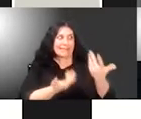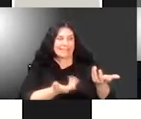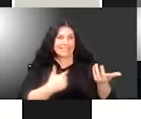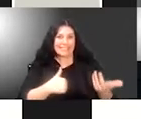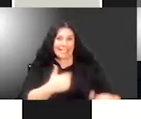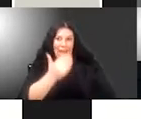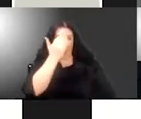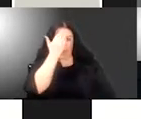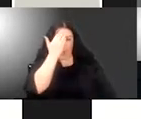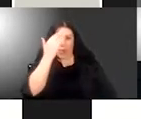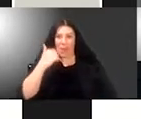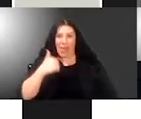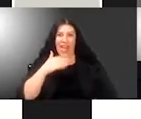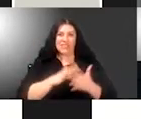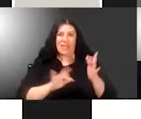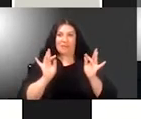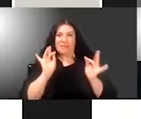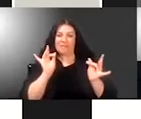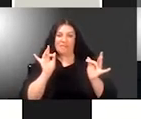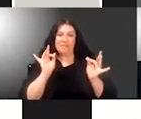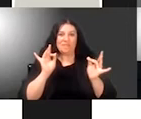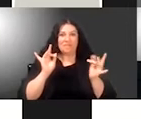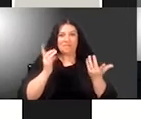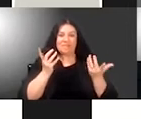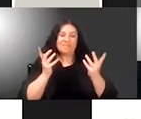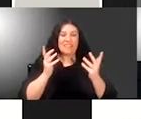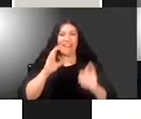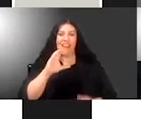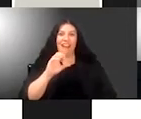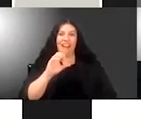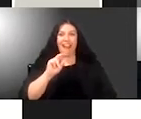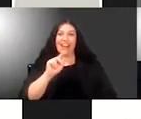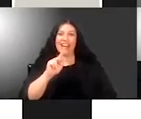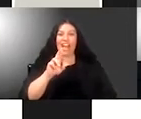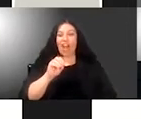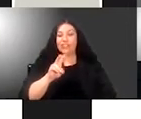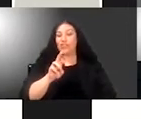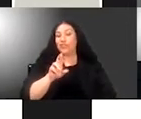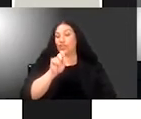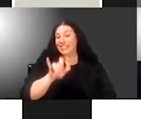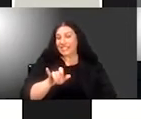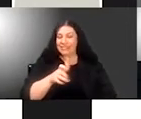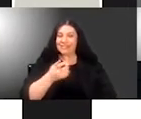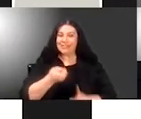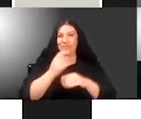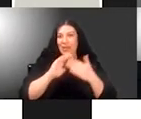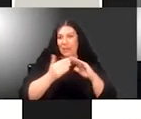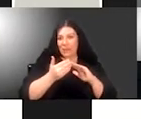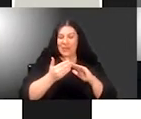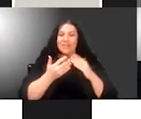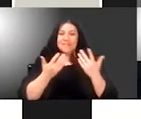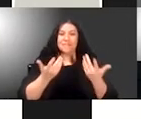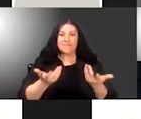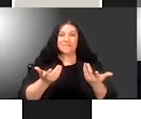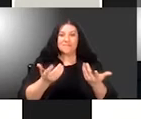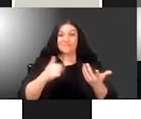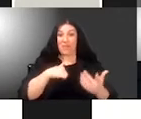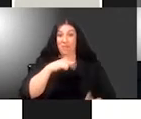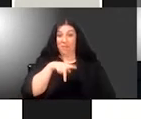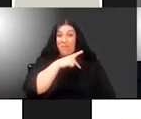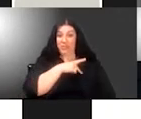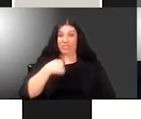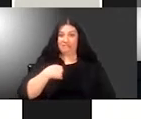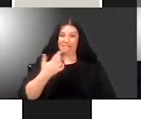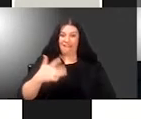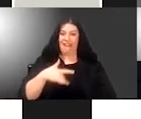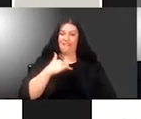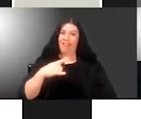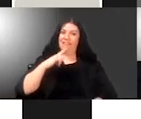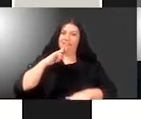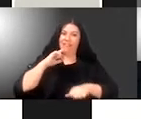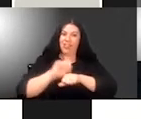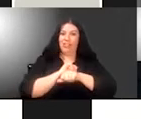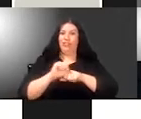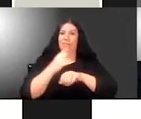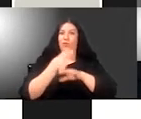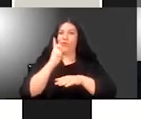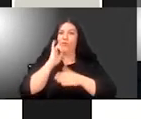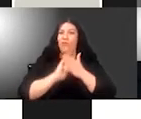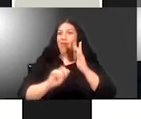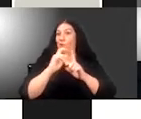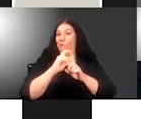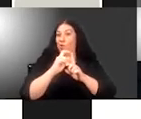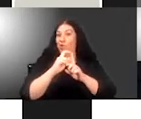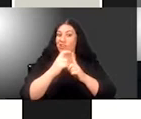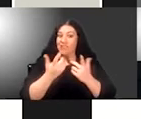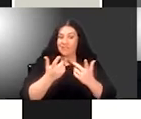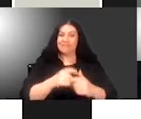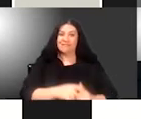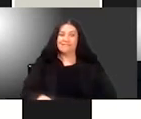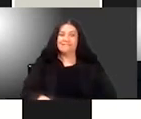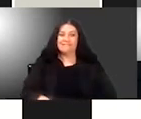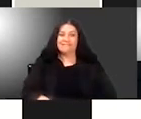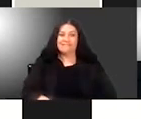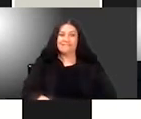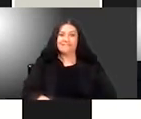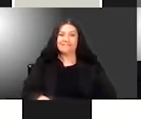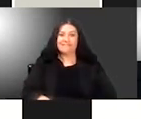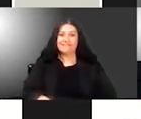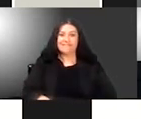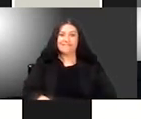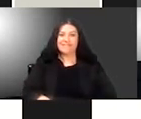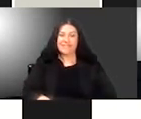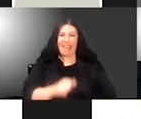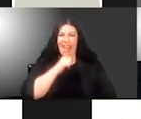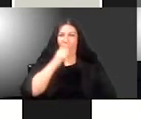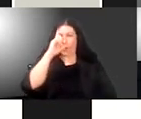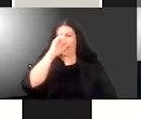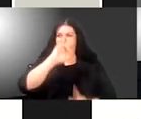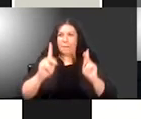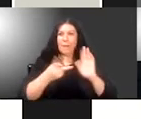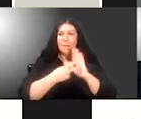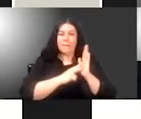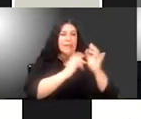I mean, I know that there's controversy about the word "inspirational" in the community. But, quite frankly, I think there are legitimate usages for the word, and I don't think people are necessarily talking about individual people, but rather the collectivity of the film.